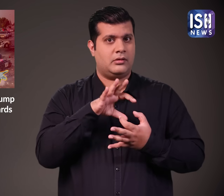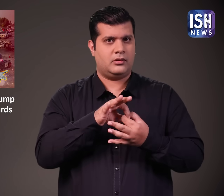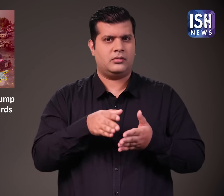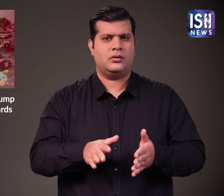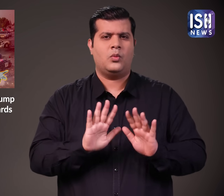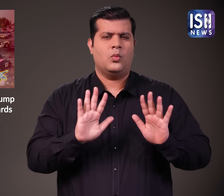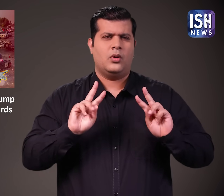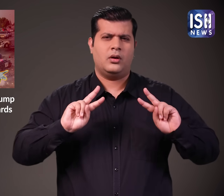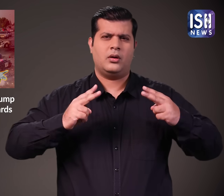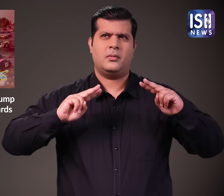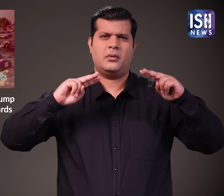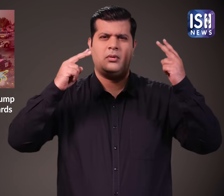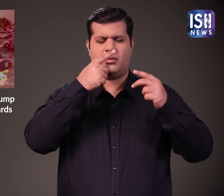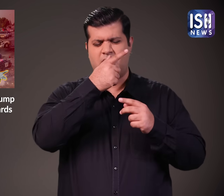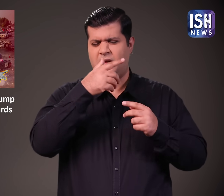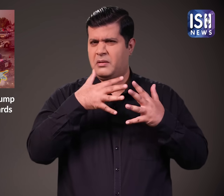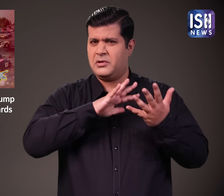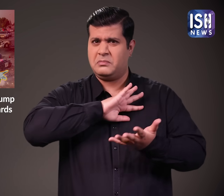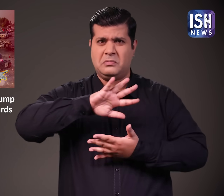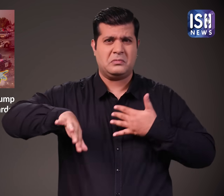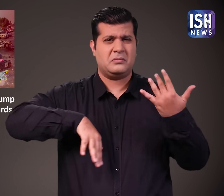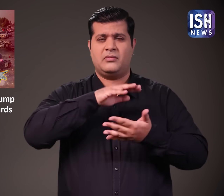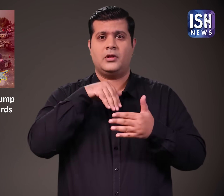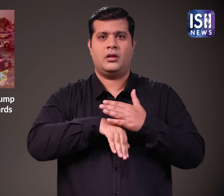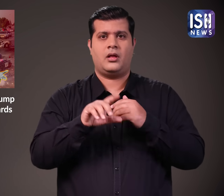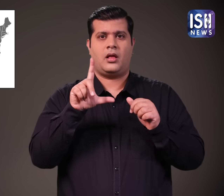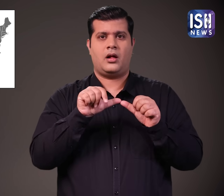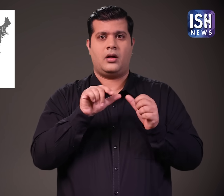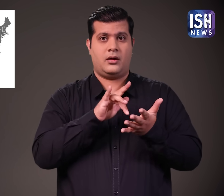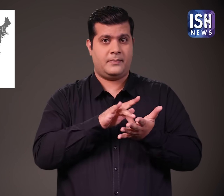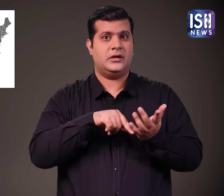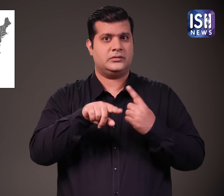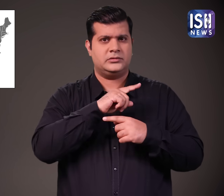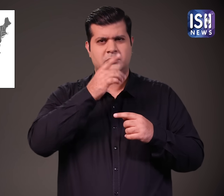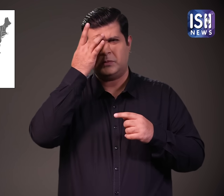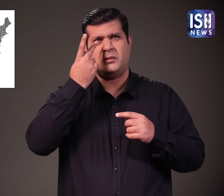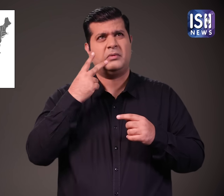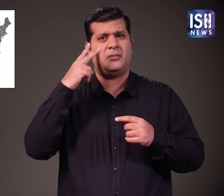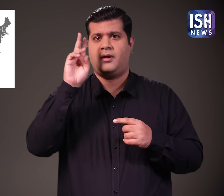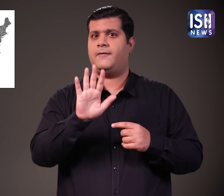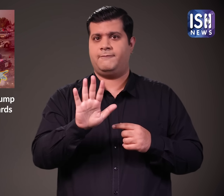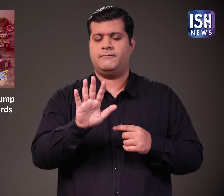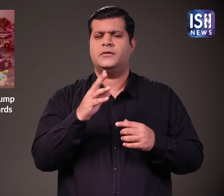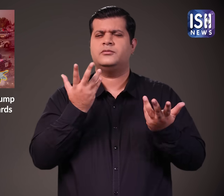Now the situation has gravely worsened. It is complete chaos, especially in Los Angeles (LA).